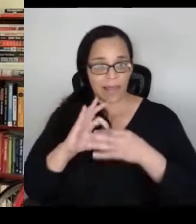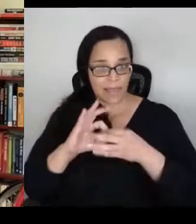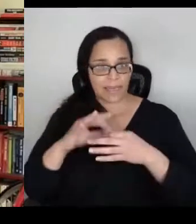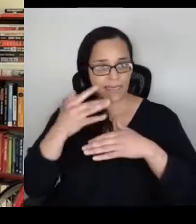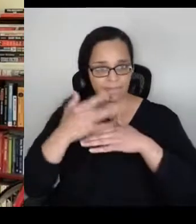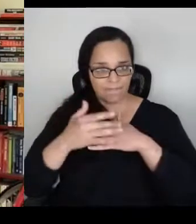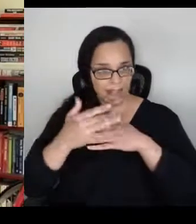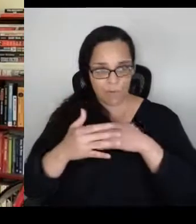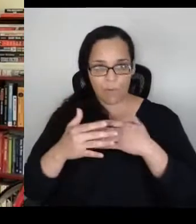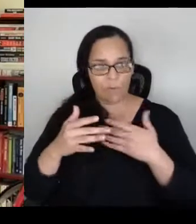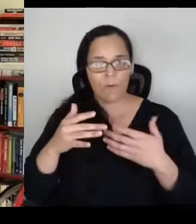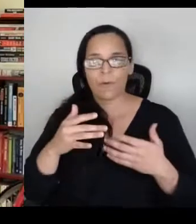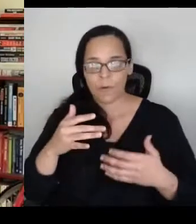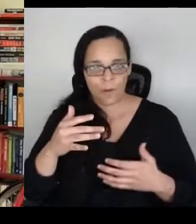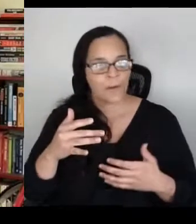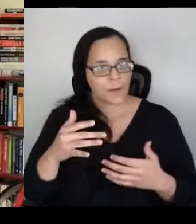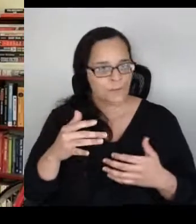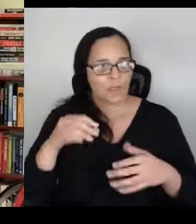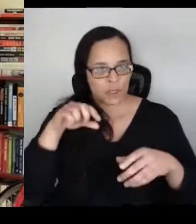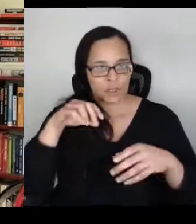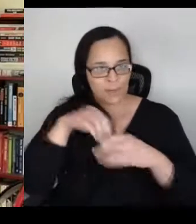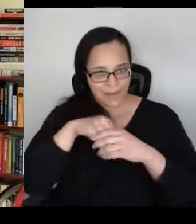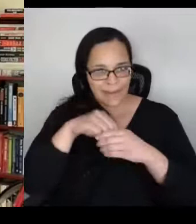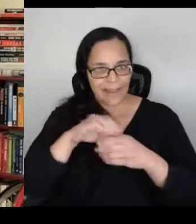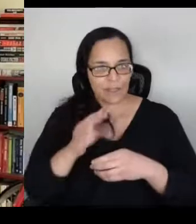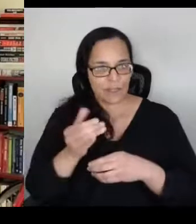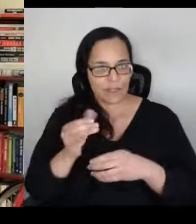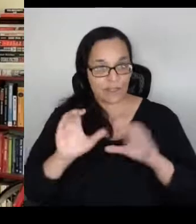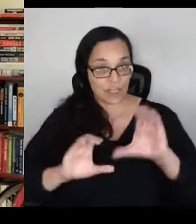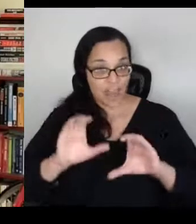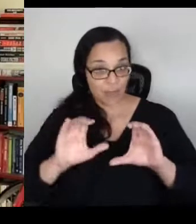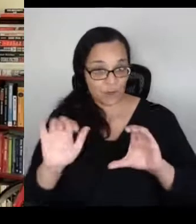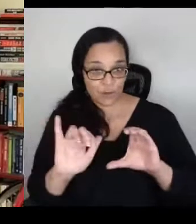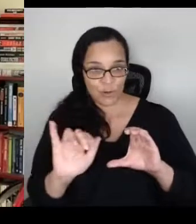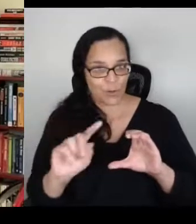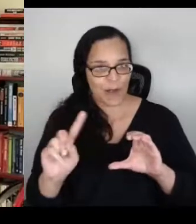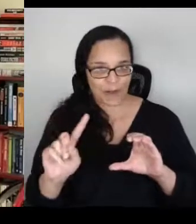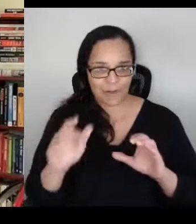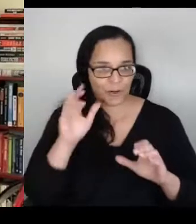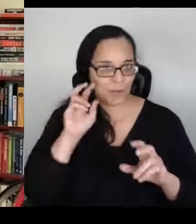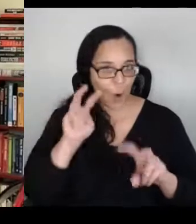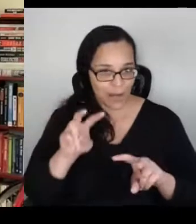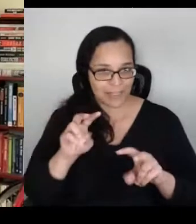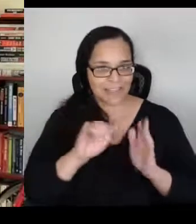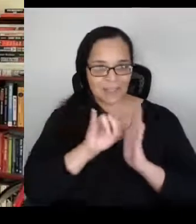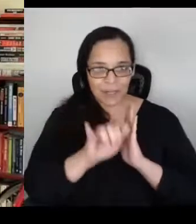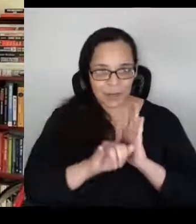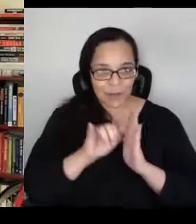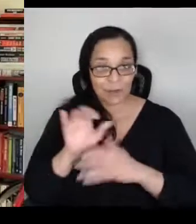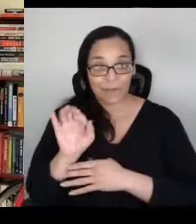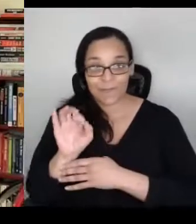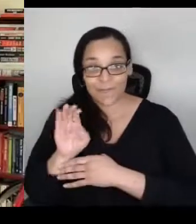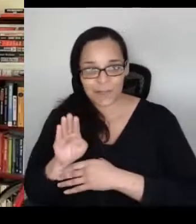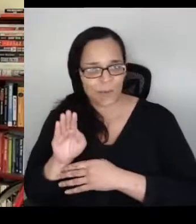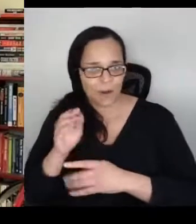should also be in the chat wherever you are watching, on YouTube or on Facebook. And remember that the panel would like to hear